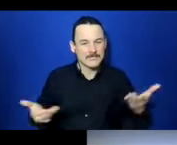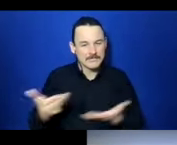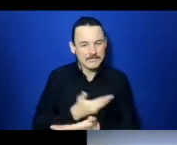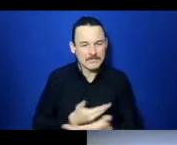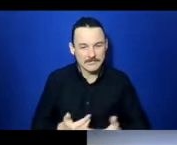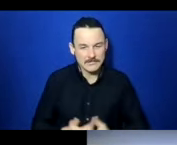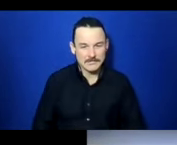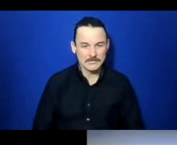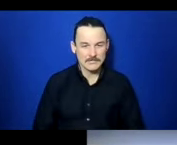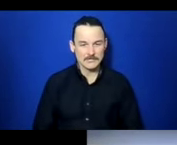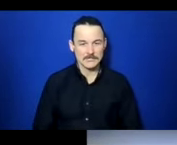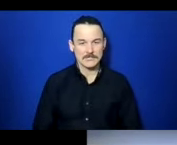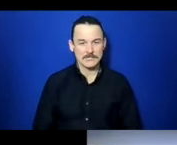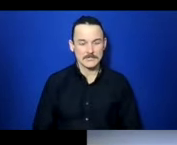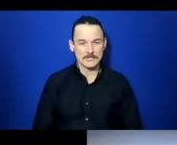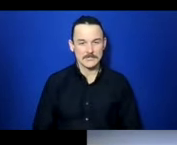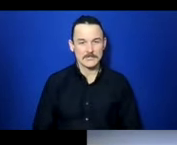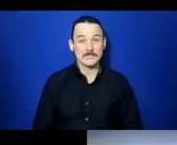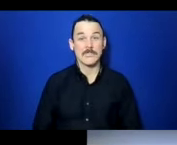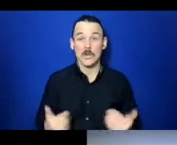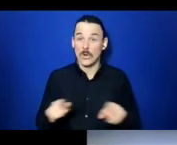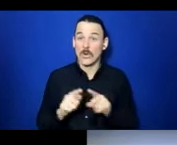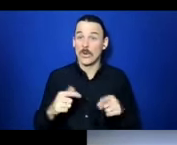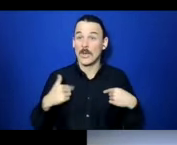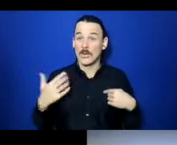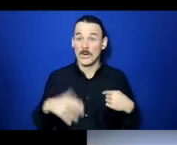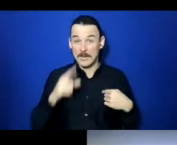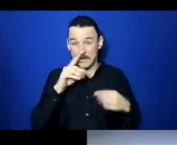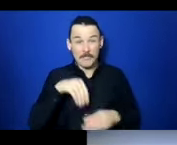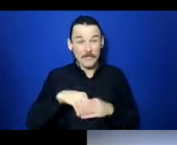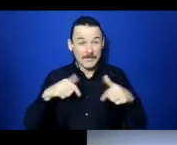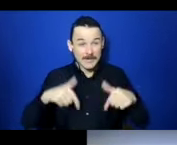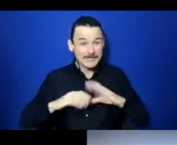in this conversation right now as well. And so if you've got a question that you'd like to